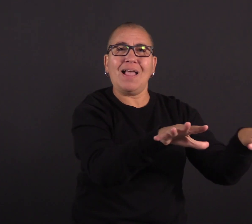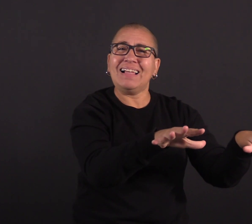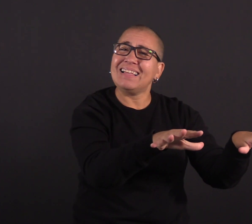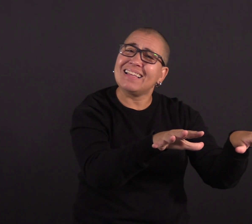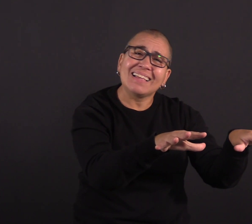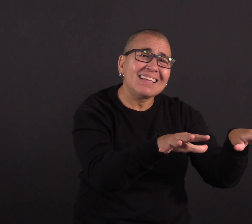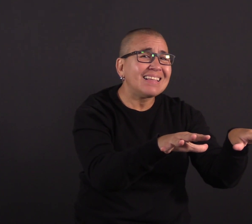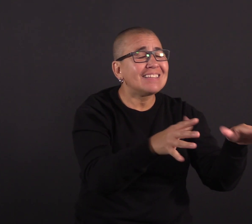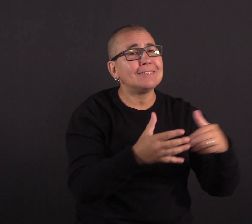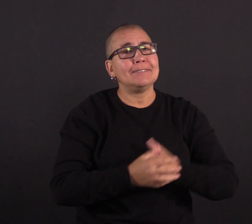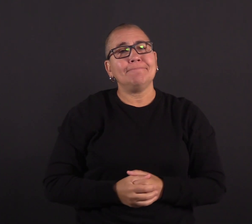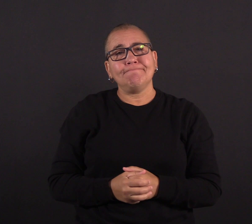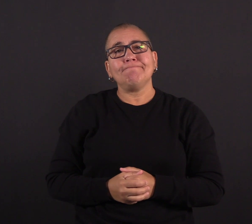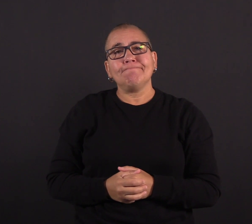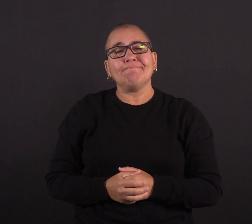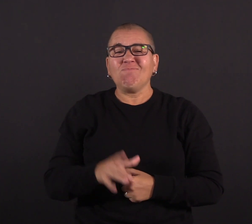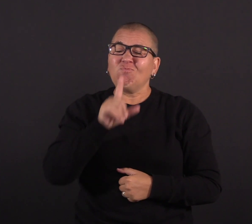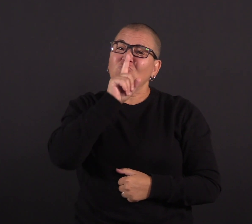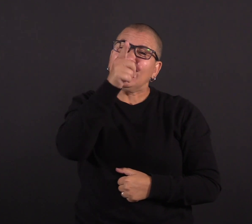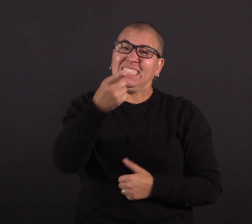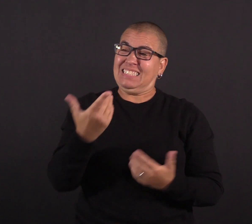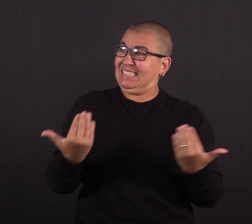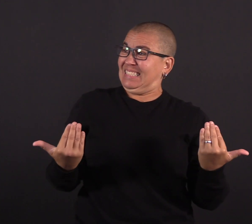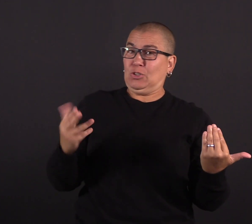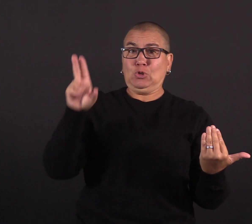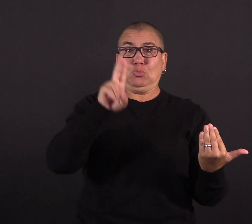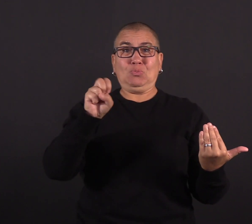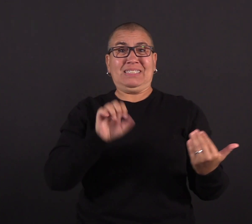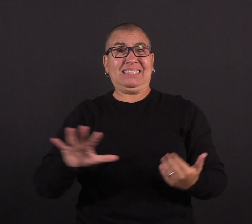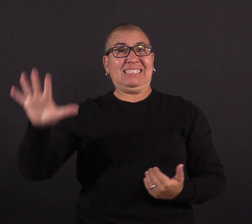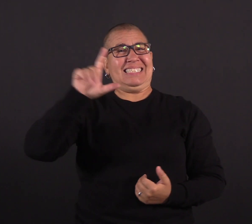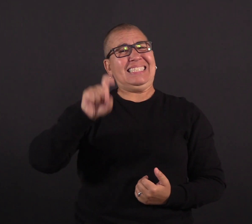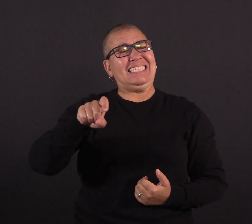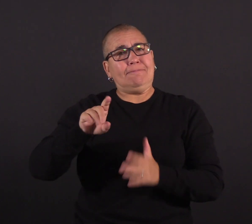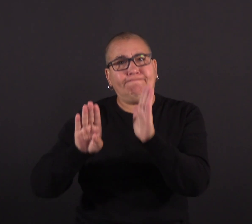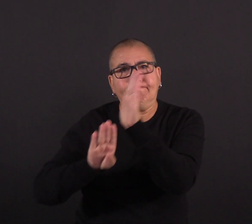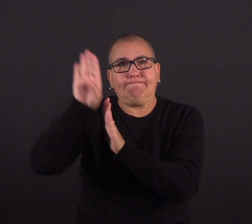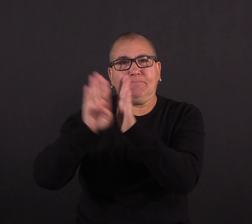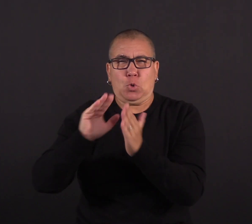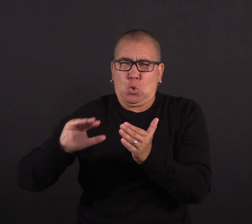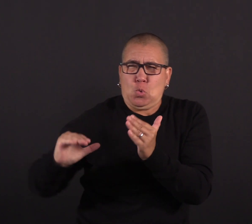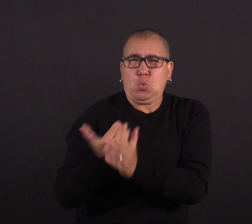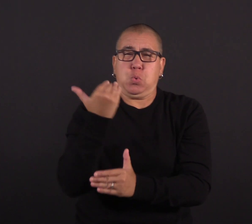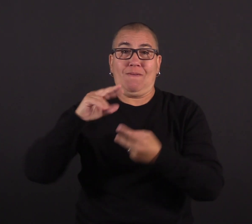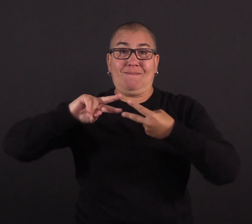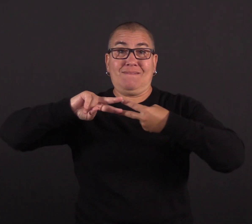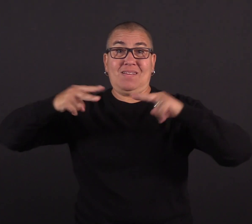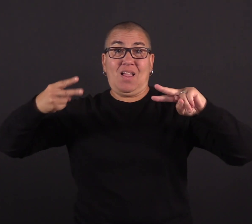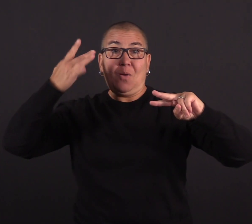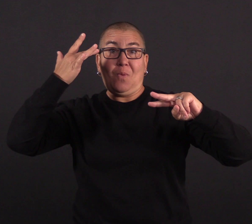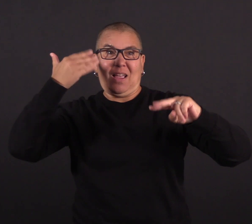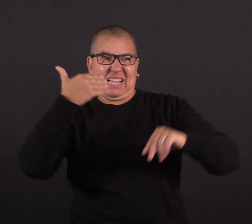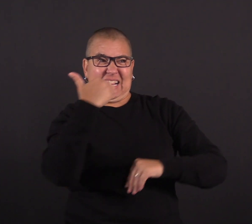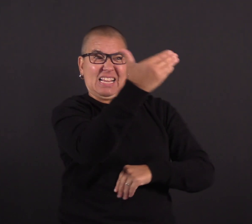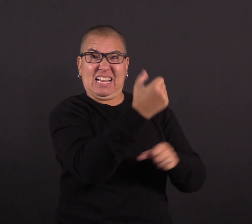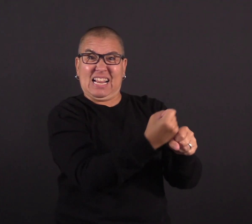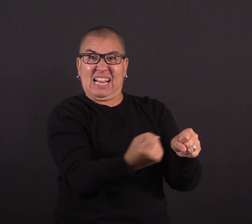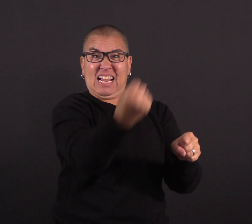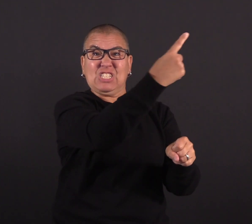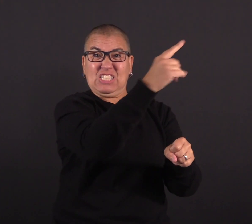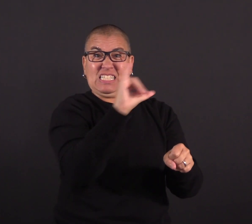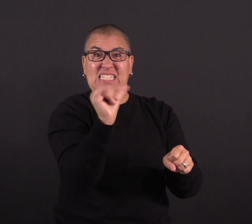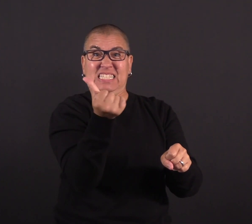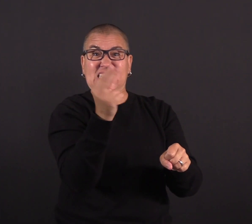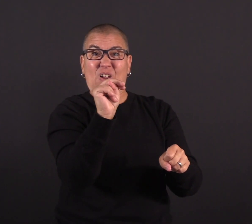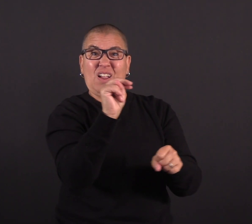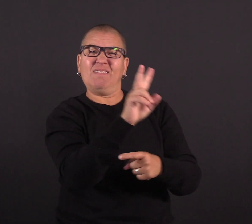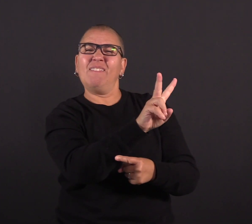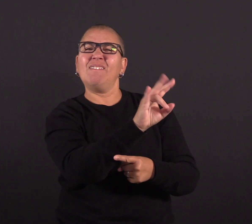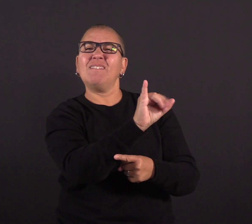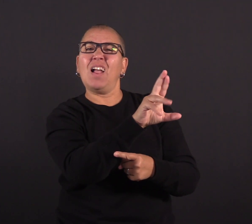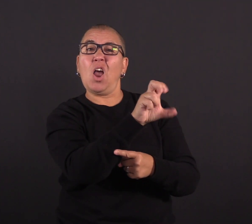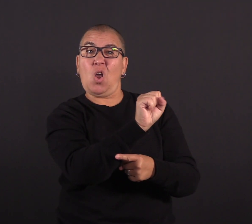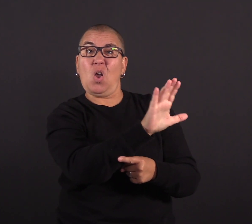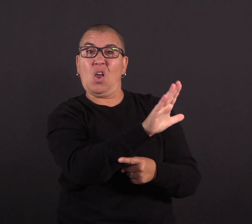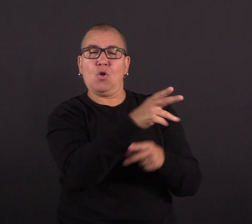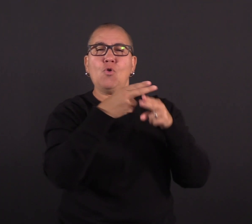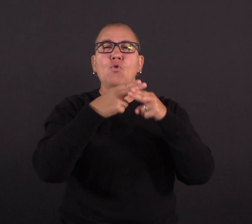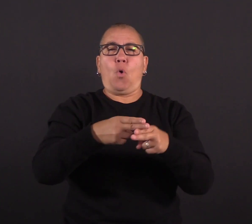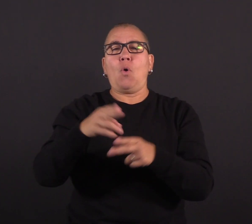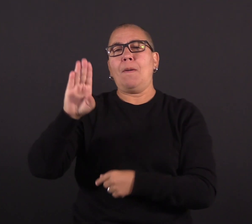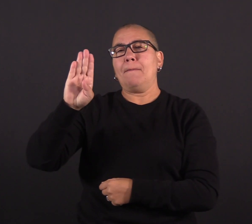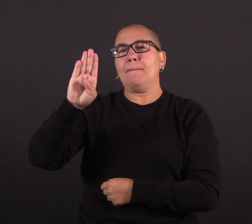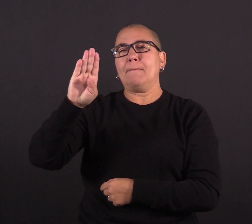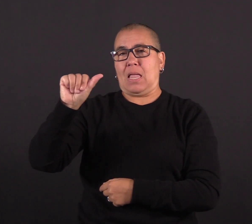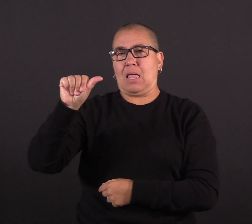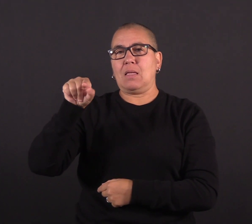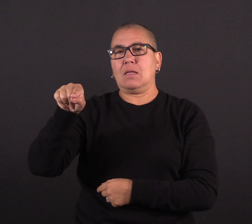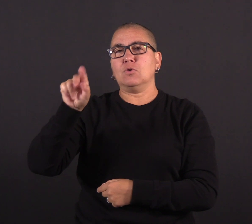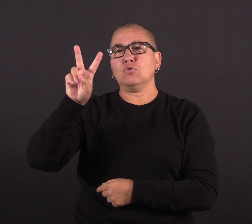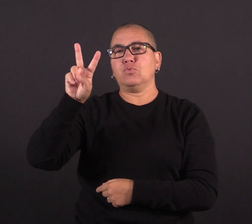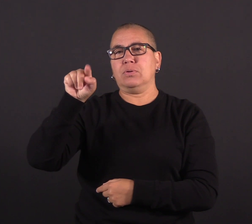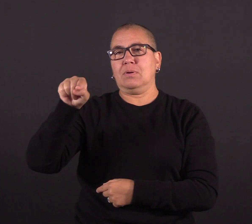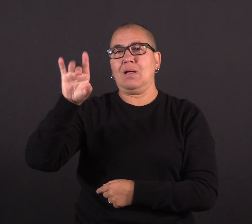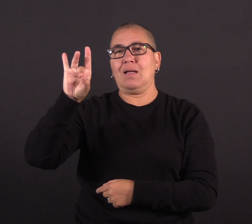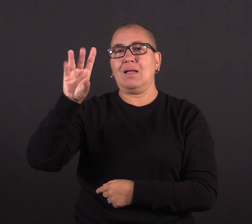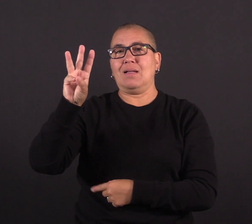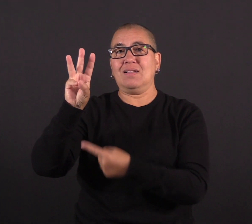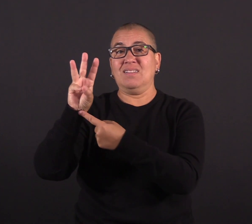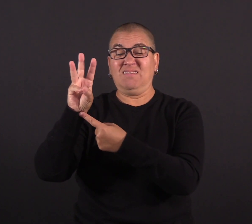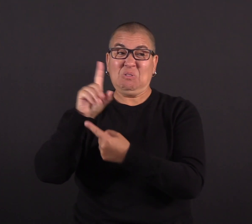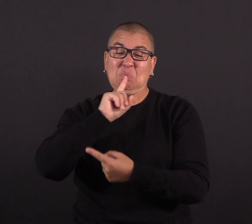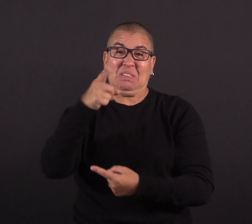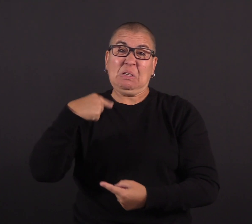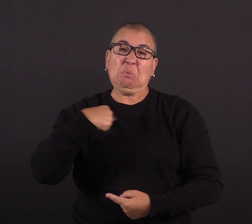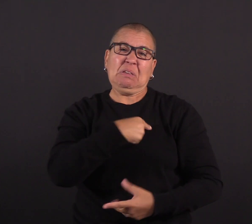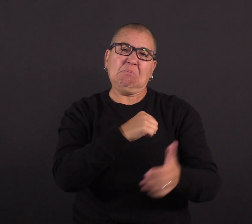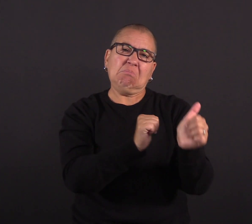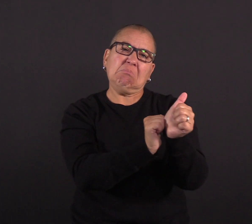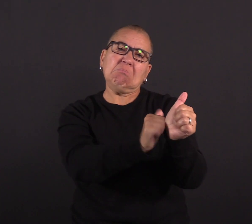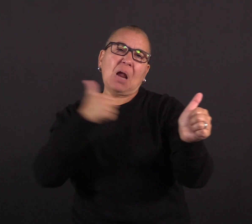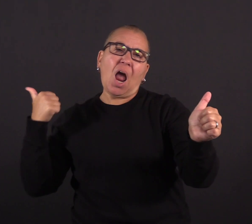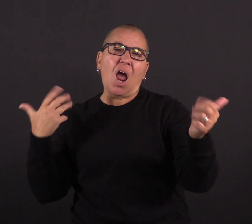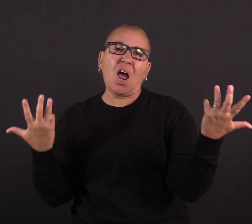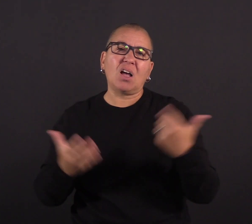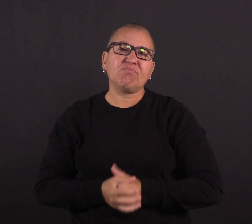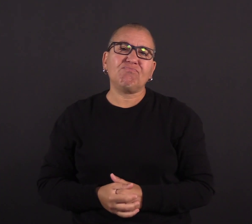U.S. should already be developing new shots for January to target the emerging BA.2.86 variant.